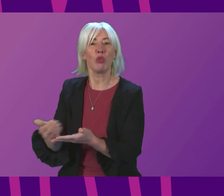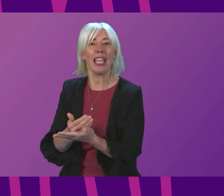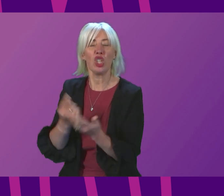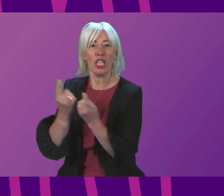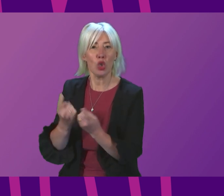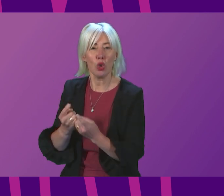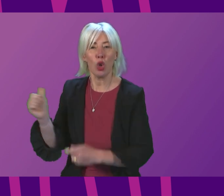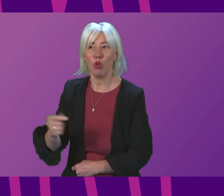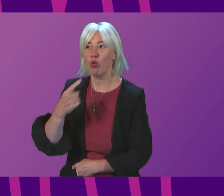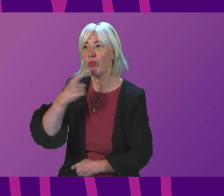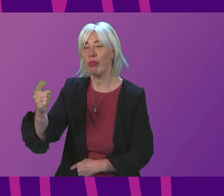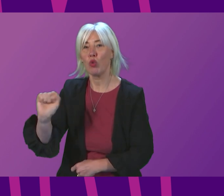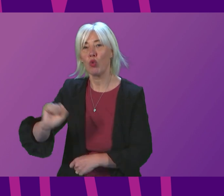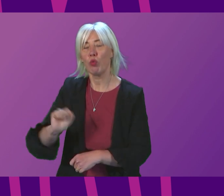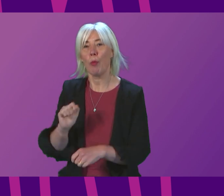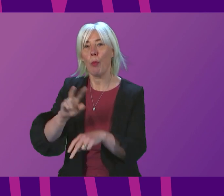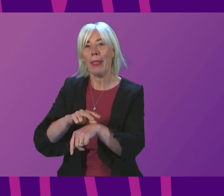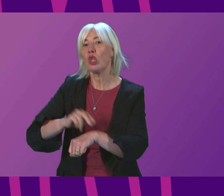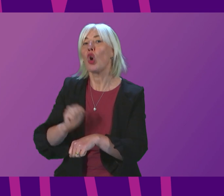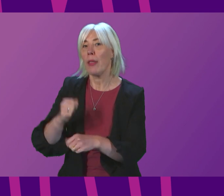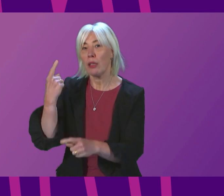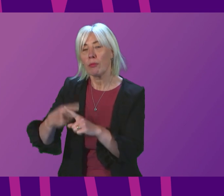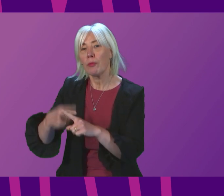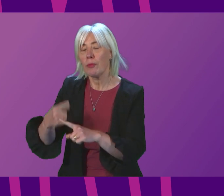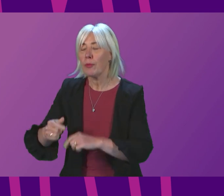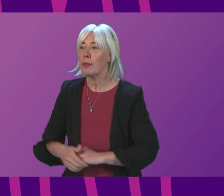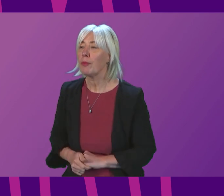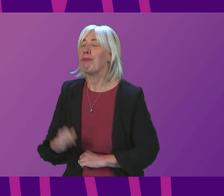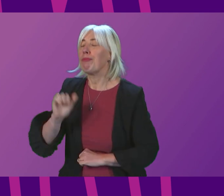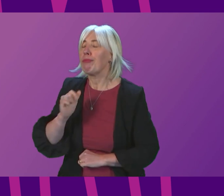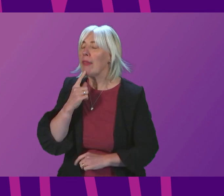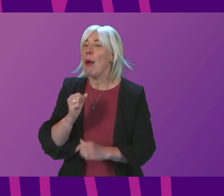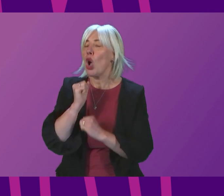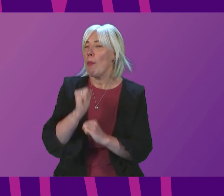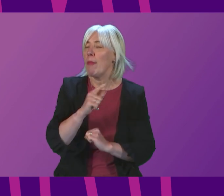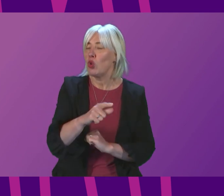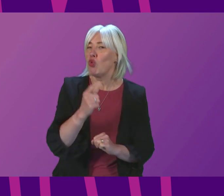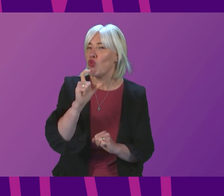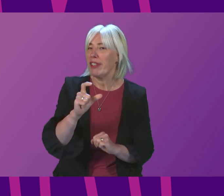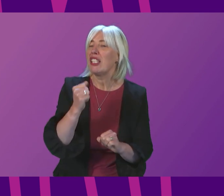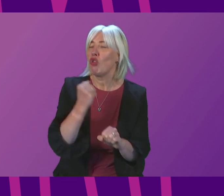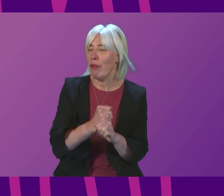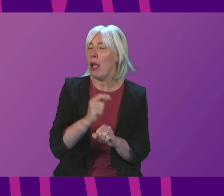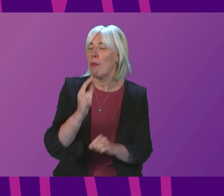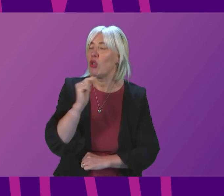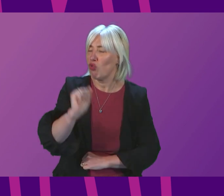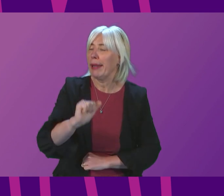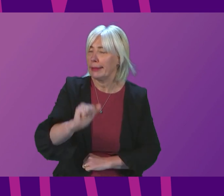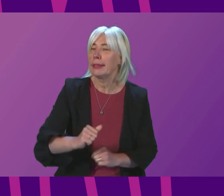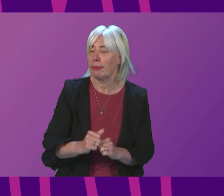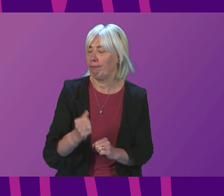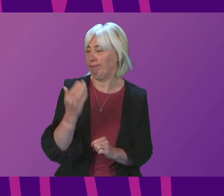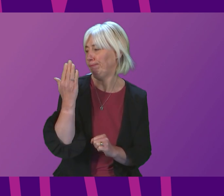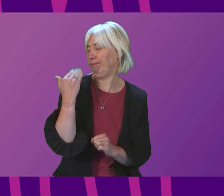As the member rightly says, I gave a commitment to Christine Grahame a few weeks ago.